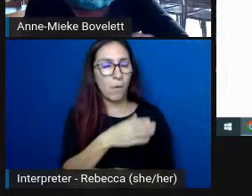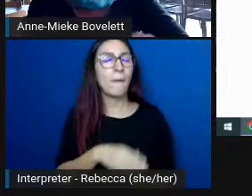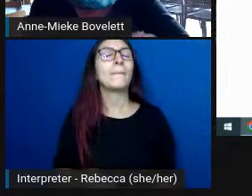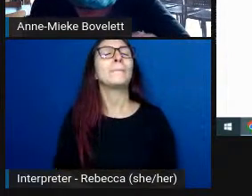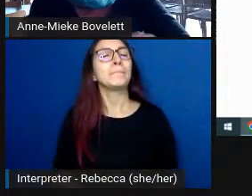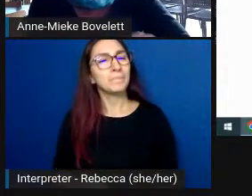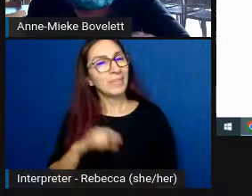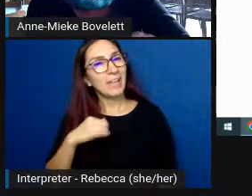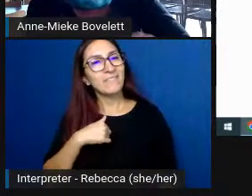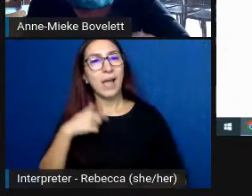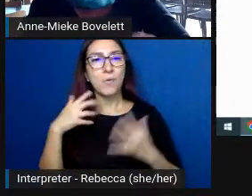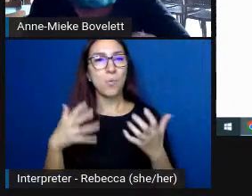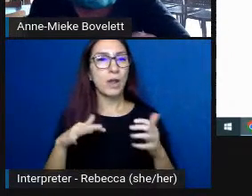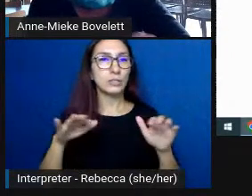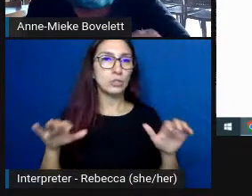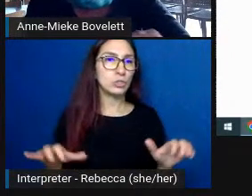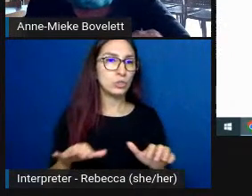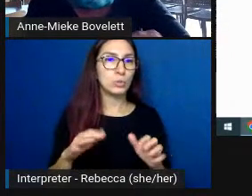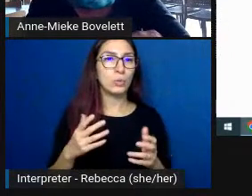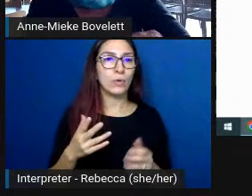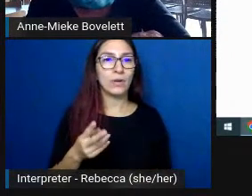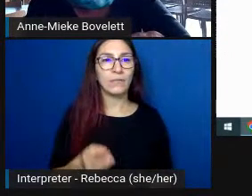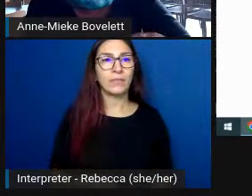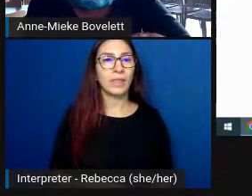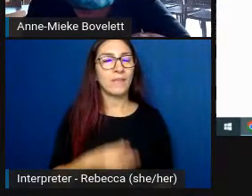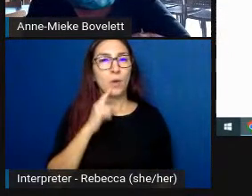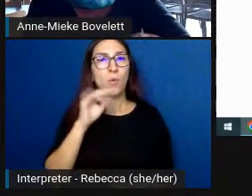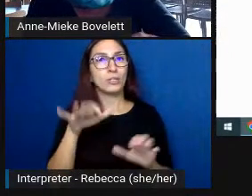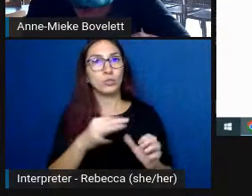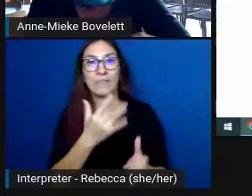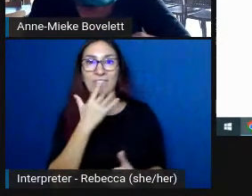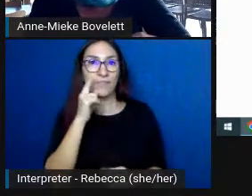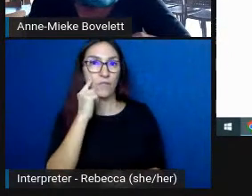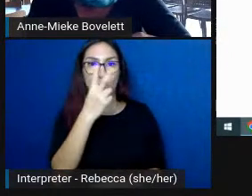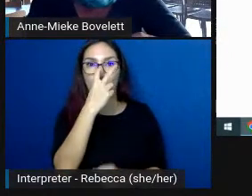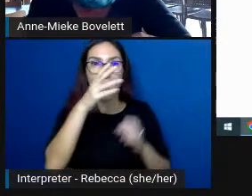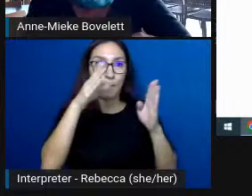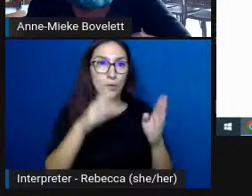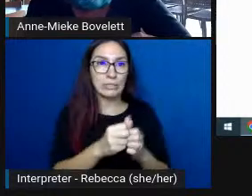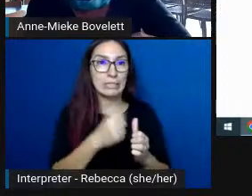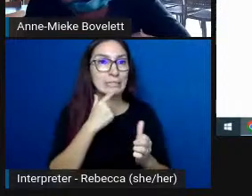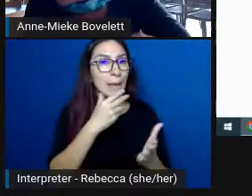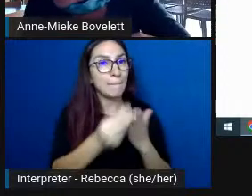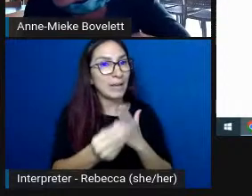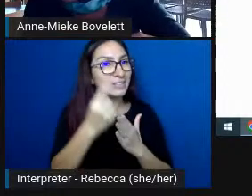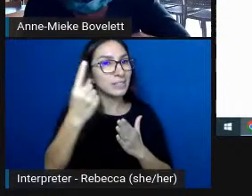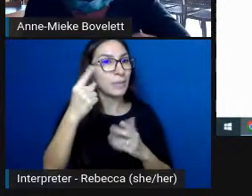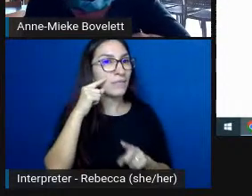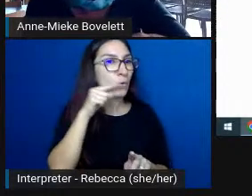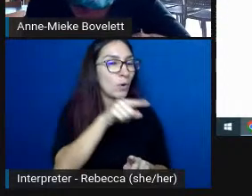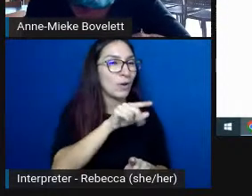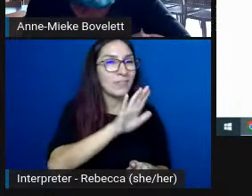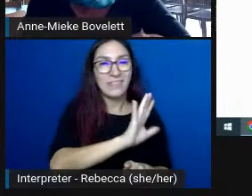Anne Bolelett: Interesting about this and we discussed this before. If I wanted to do